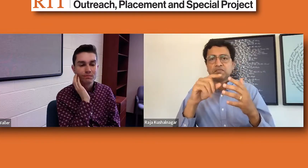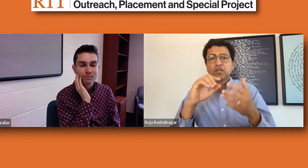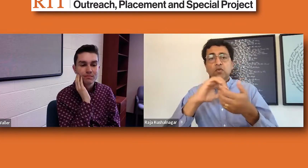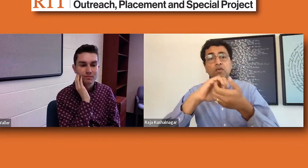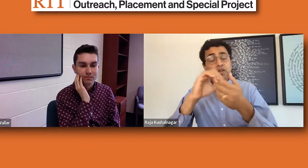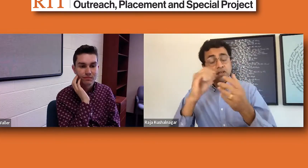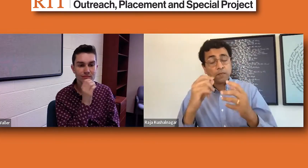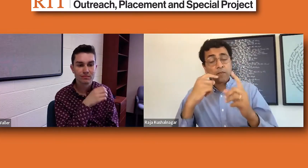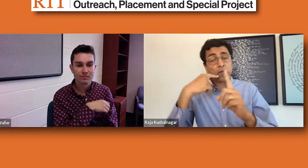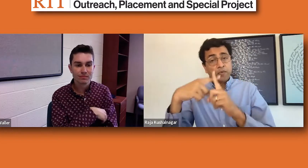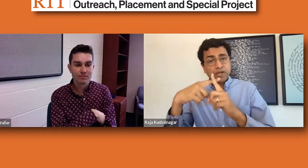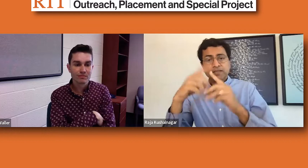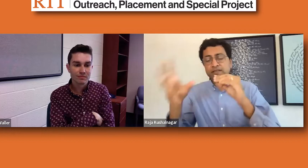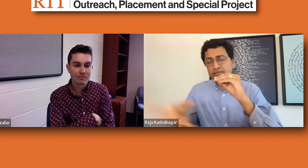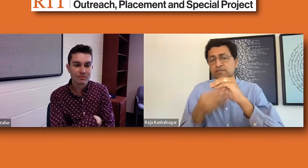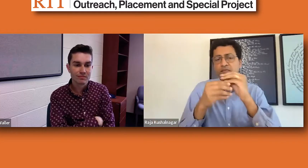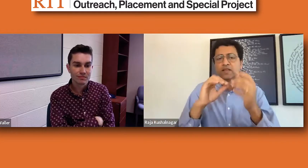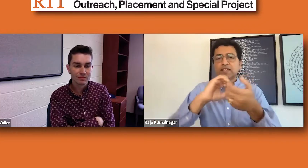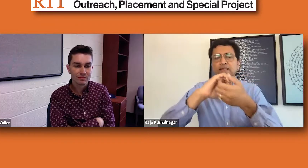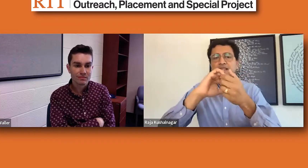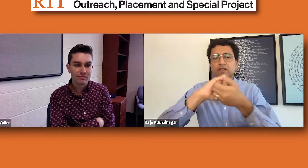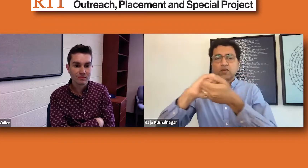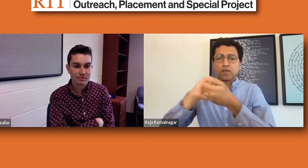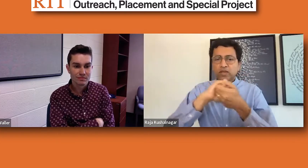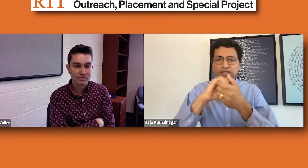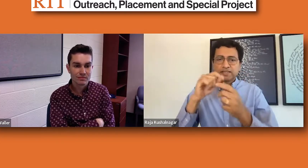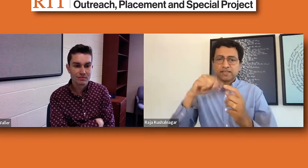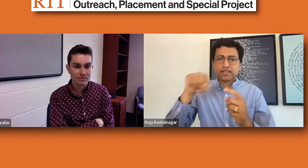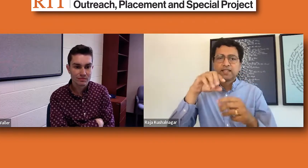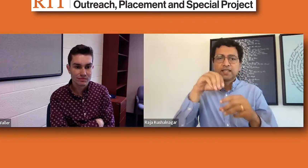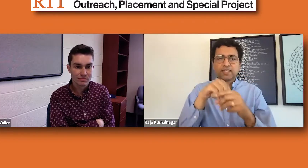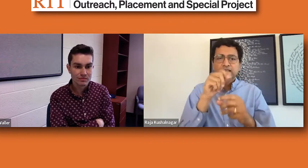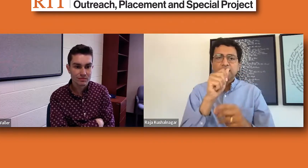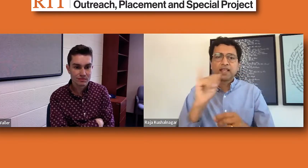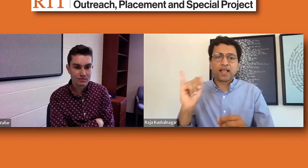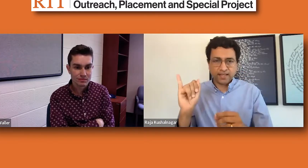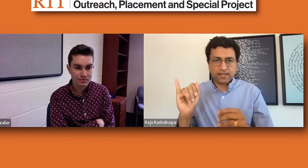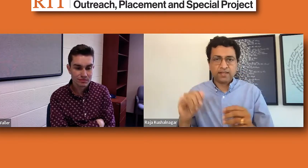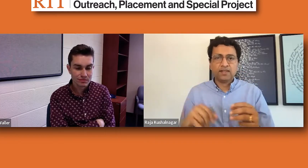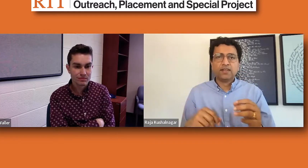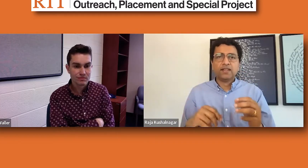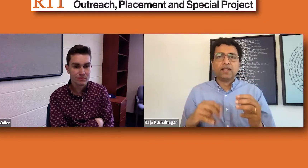plus additional collaboration in AI, which is becoming